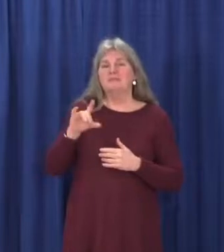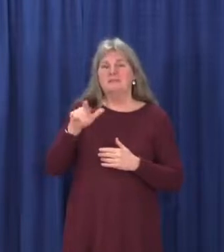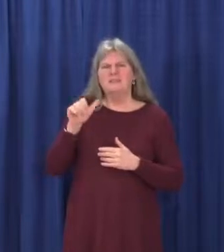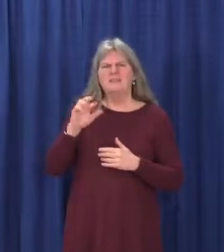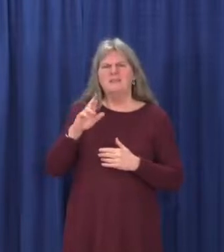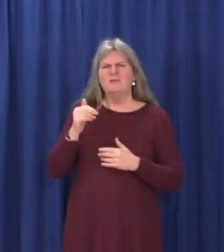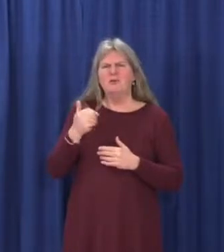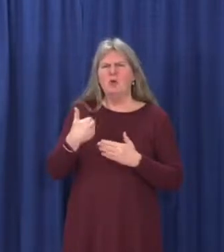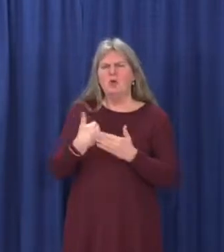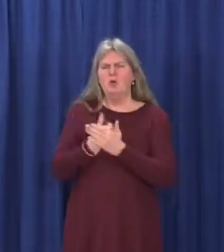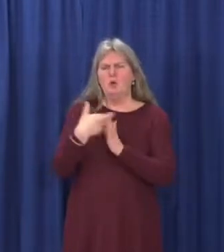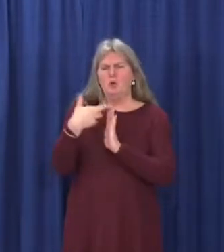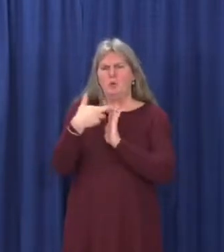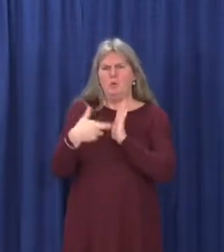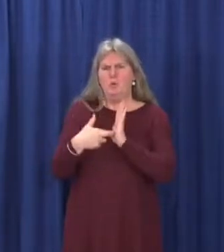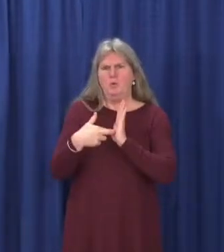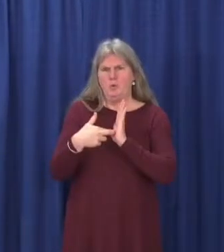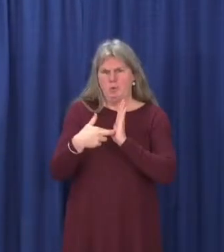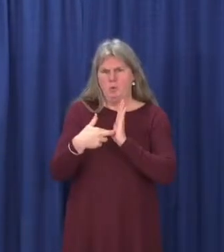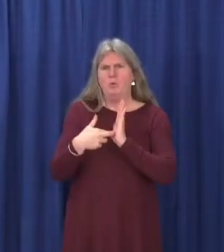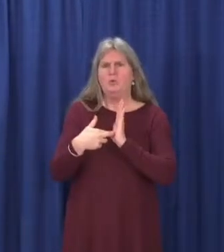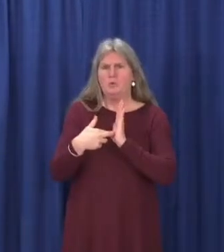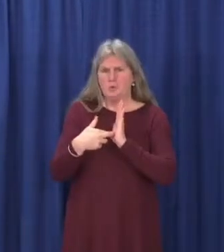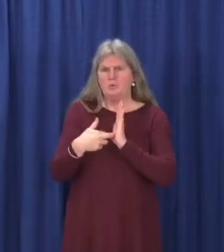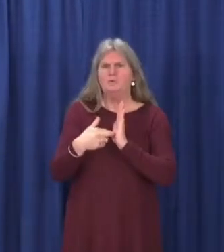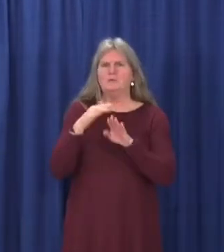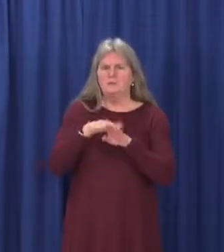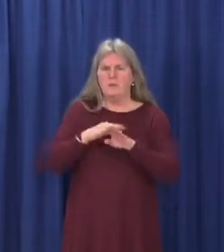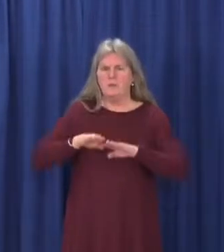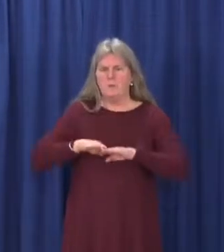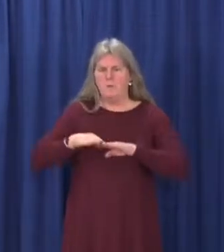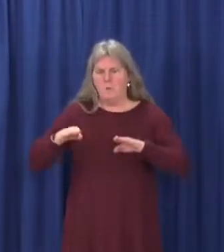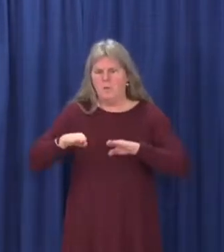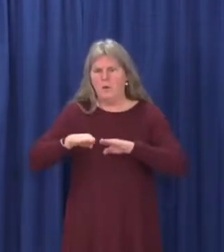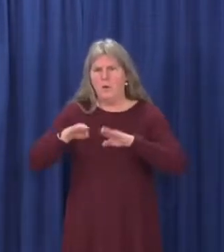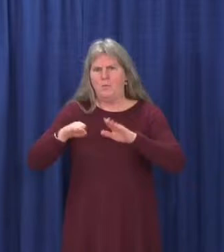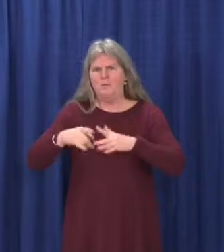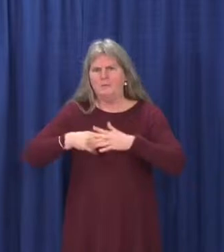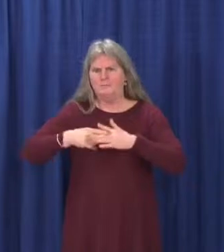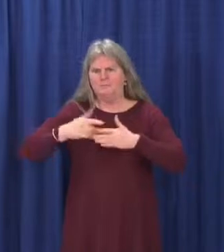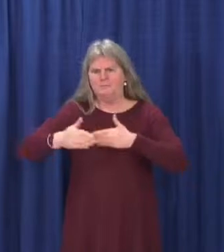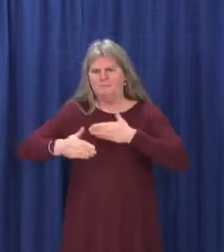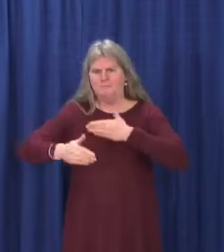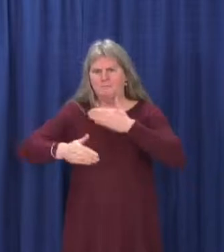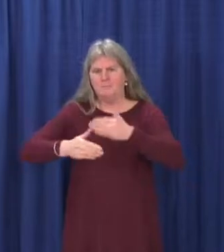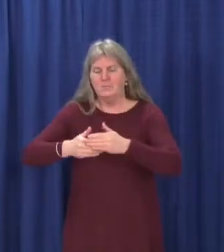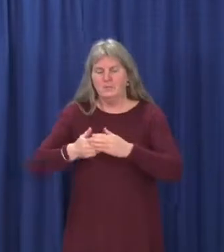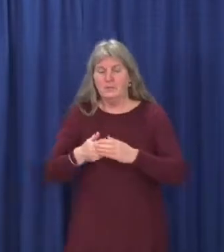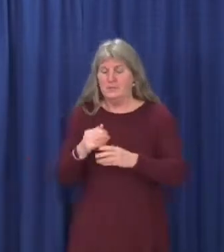in a slow and measured way. We have been monitoring the situation and today I'm